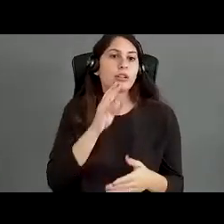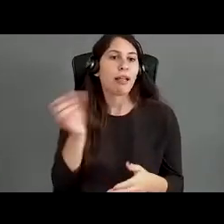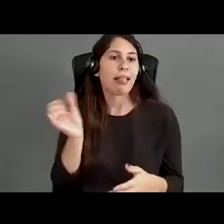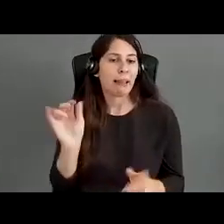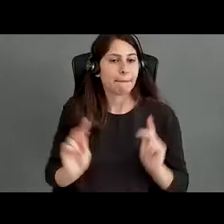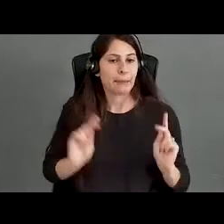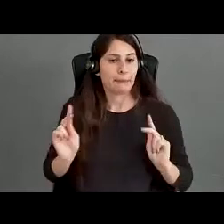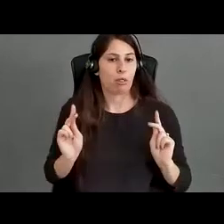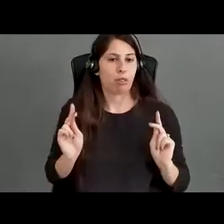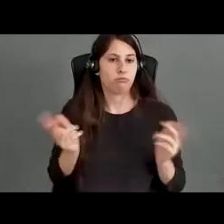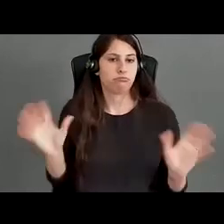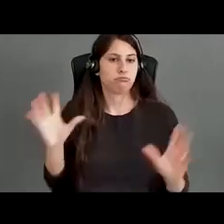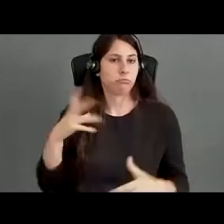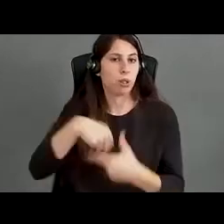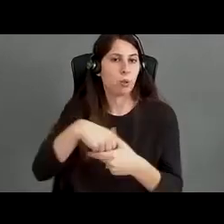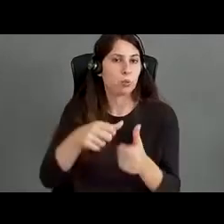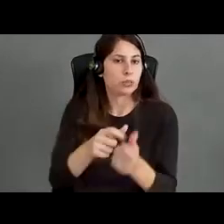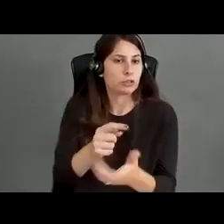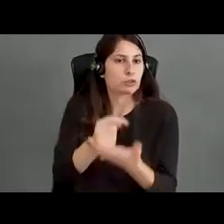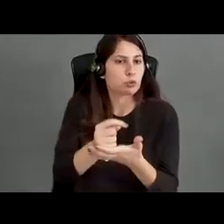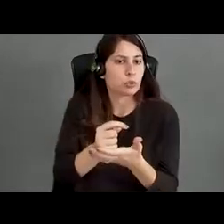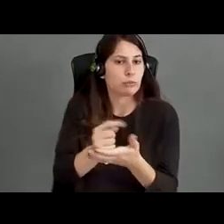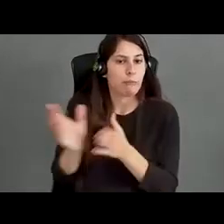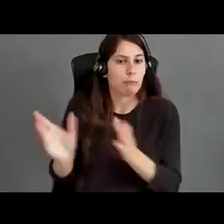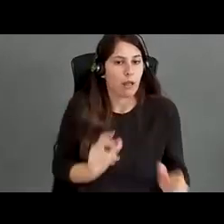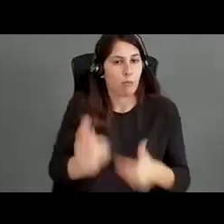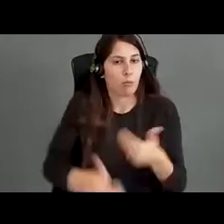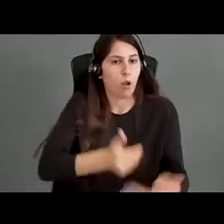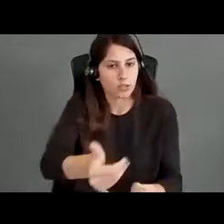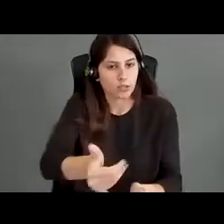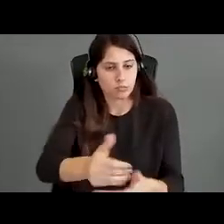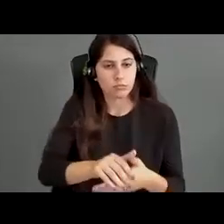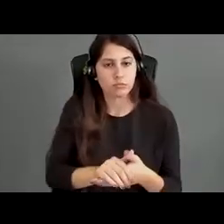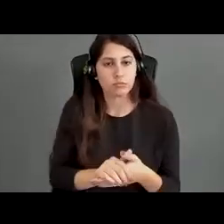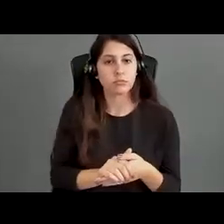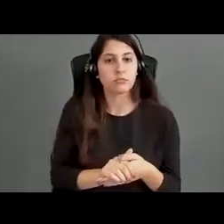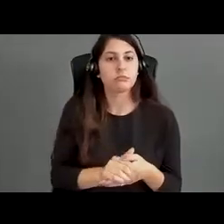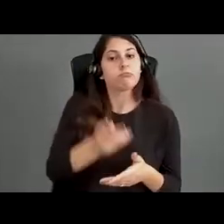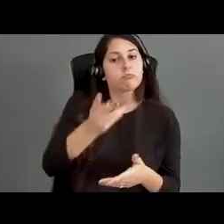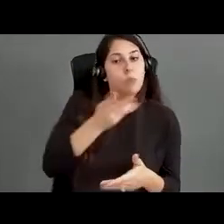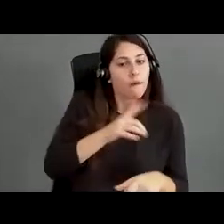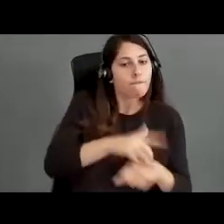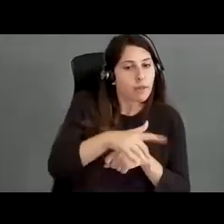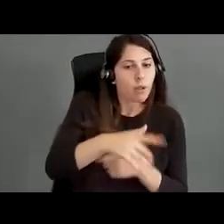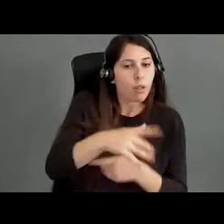include us in the treatment planning process, let us know what's available and what our options are.